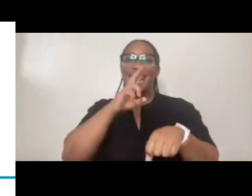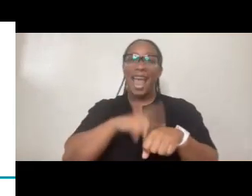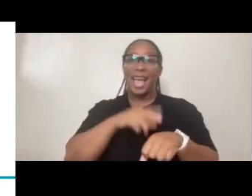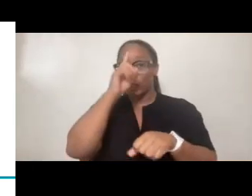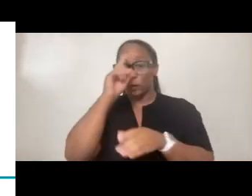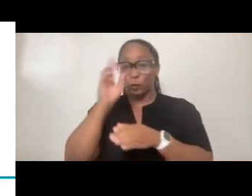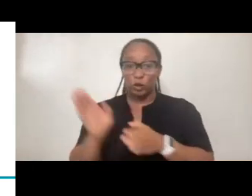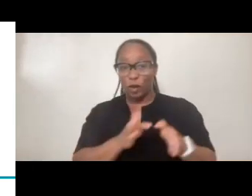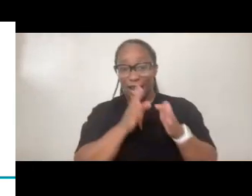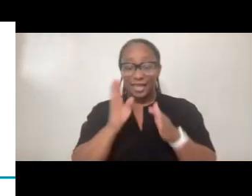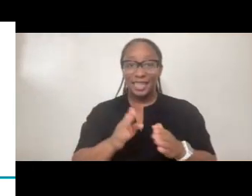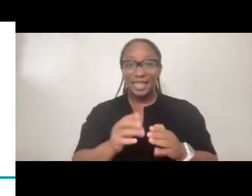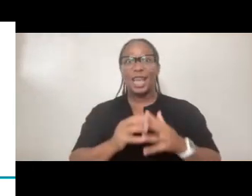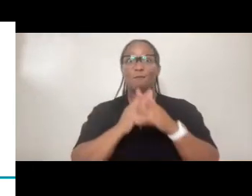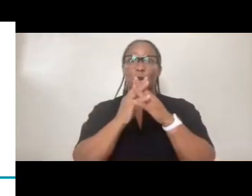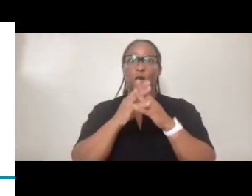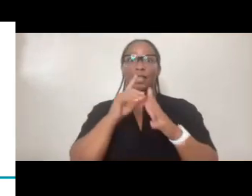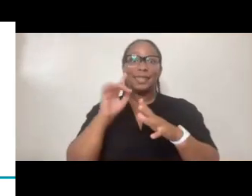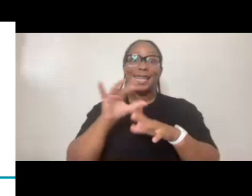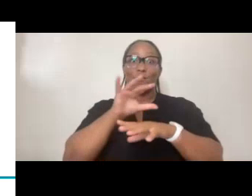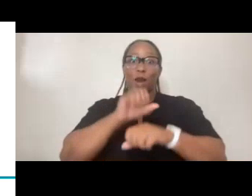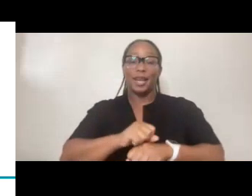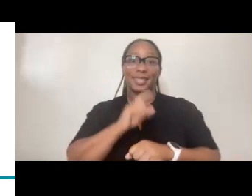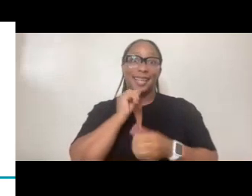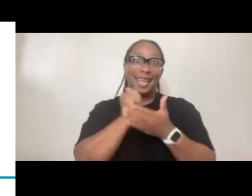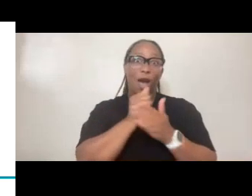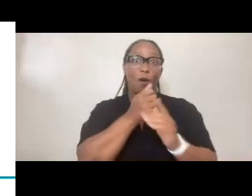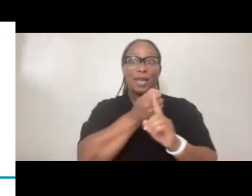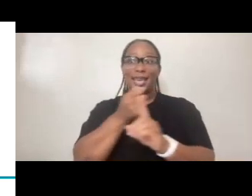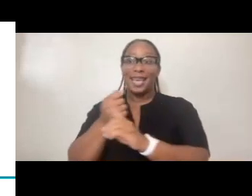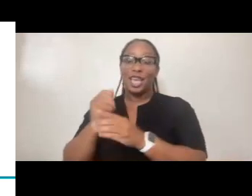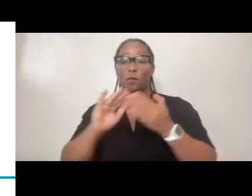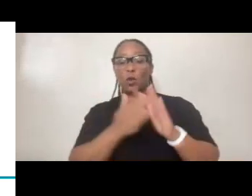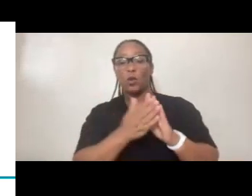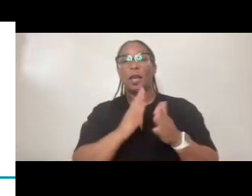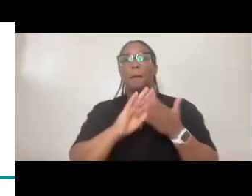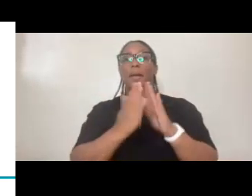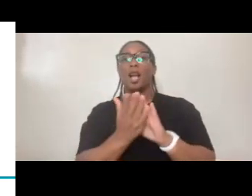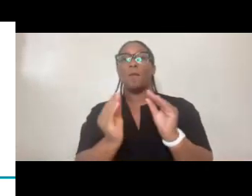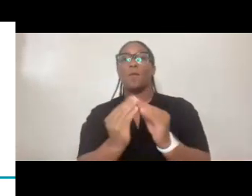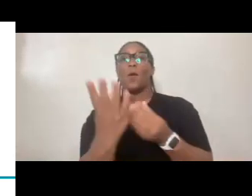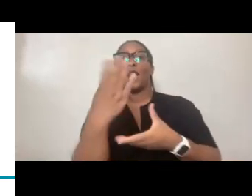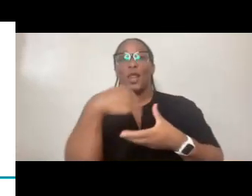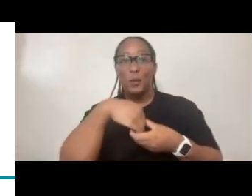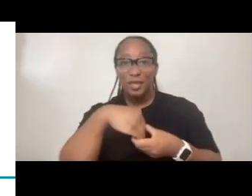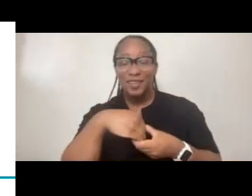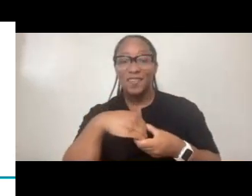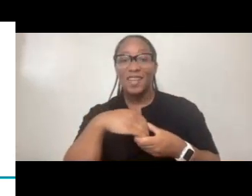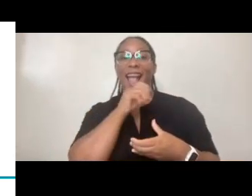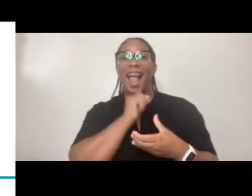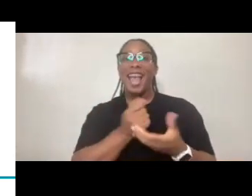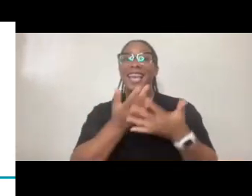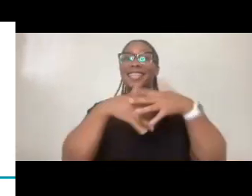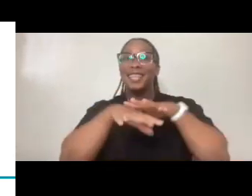and emerging practices that are helping communities across the country become more inclusive, age, integrated and resilient.